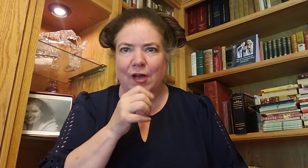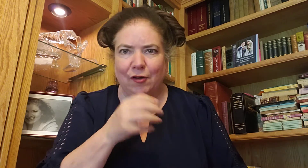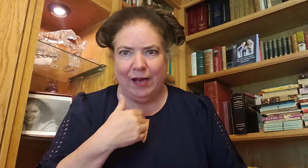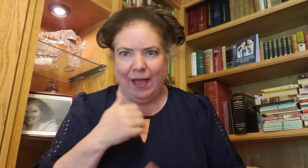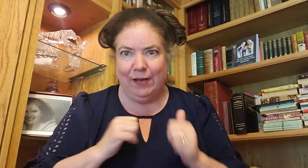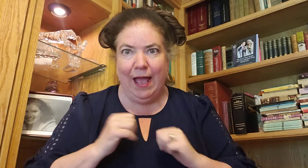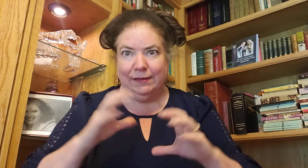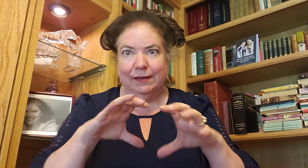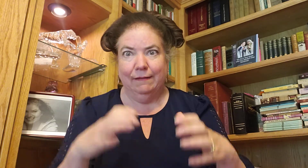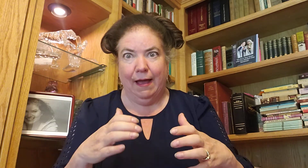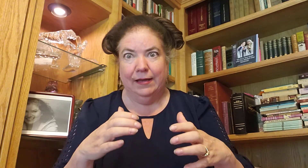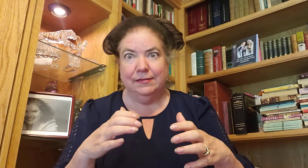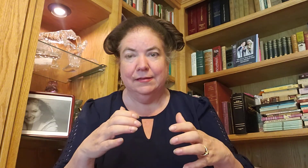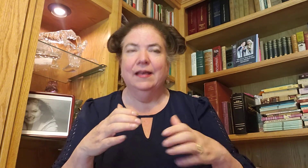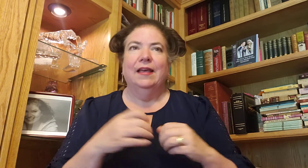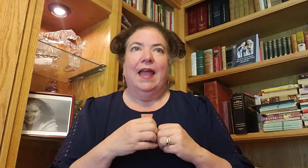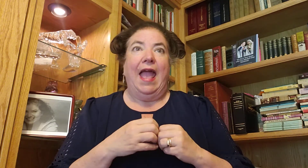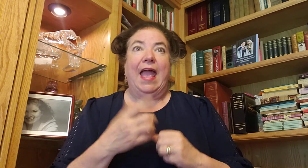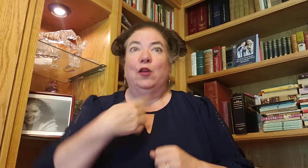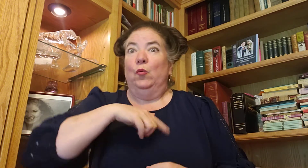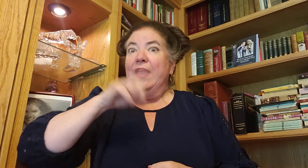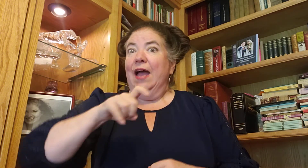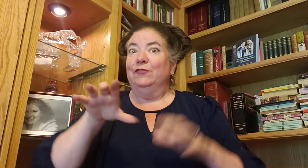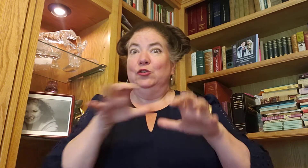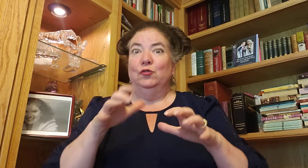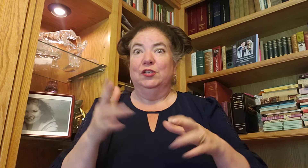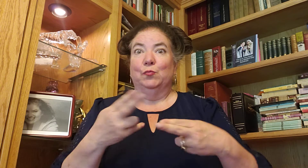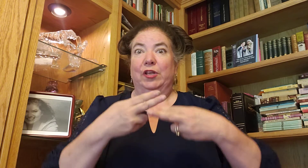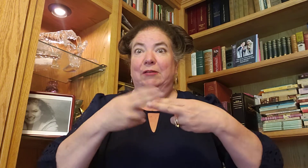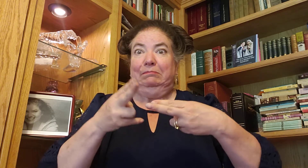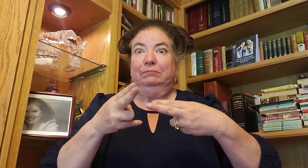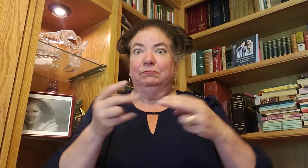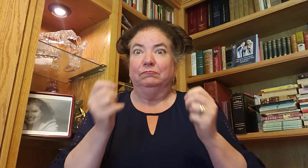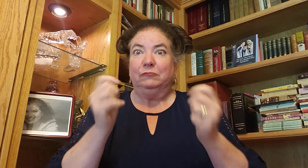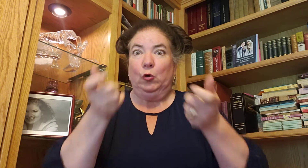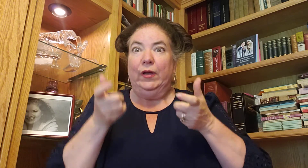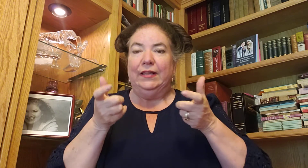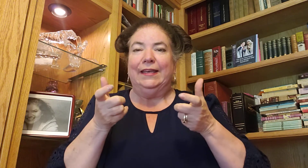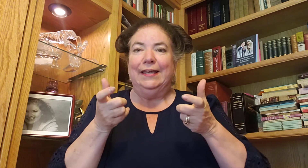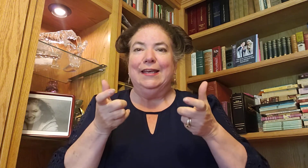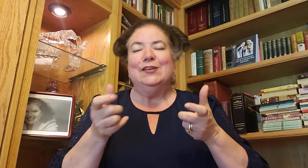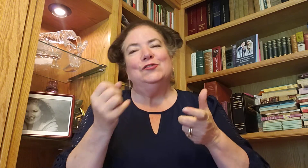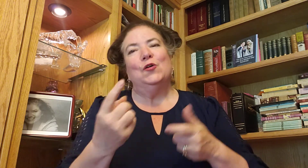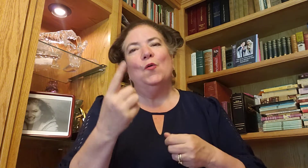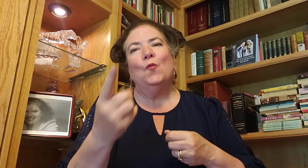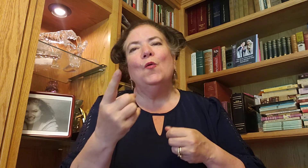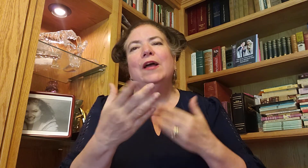not going to have an acting class and we have to do this pretty quickly... so one